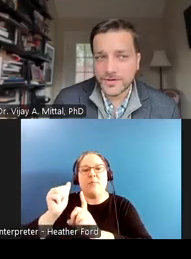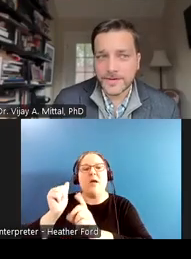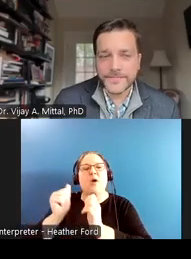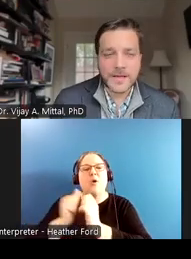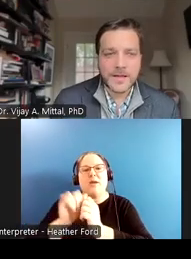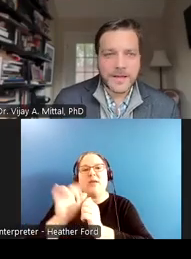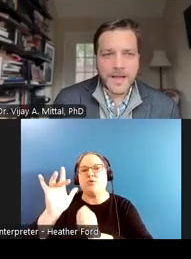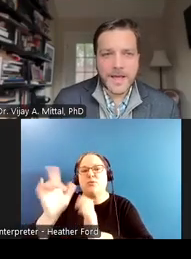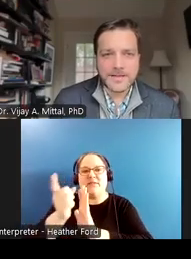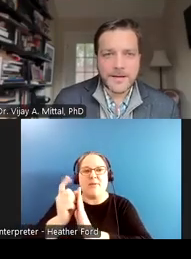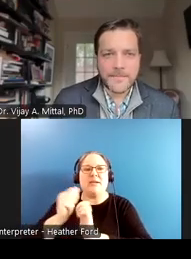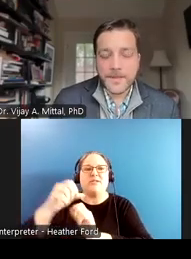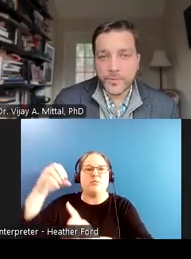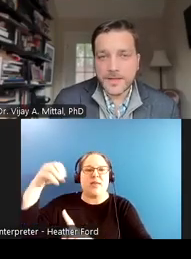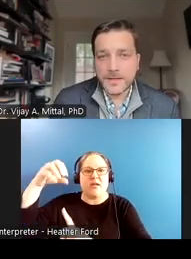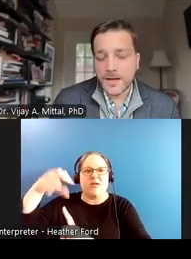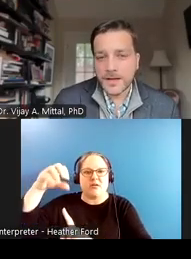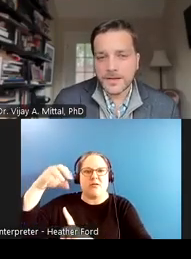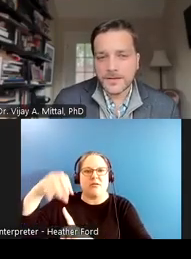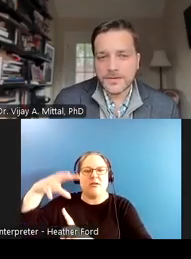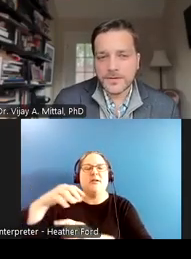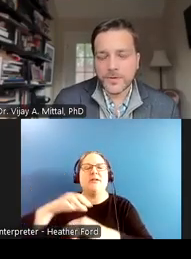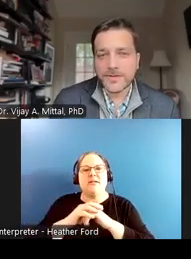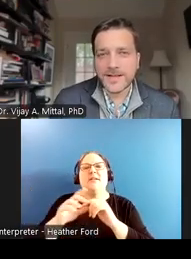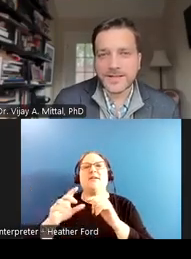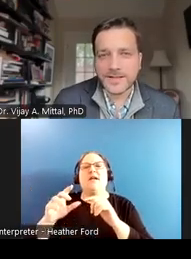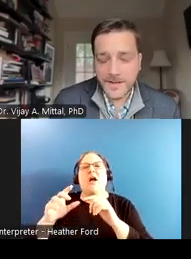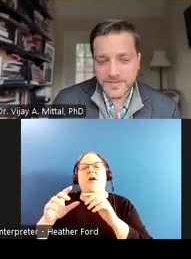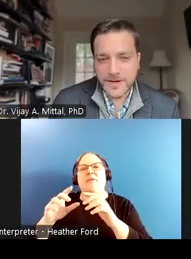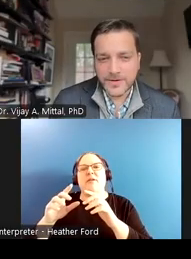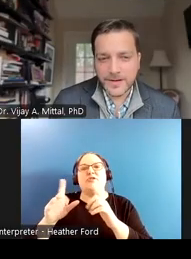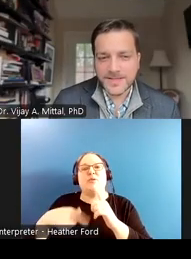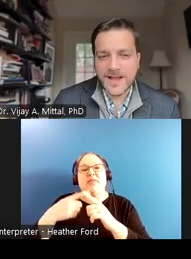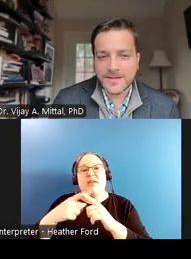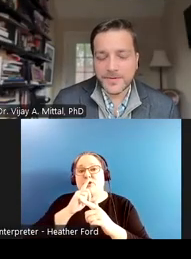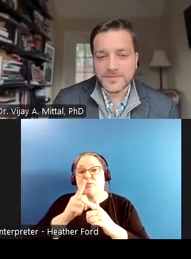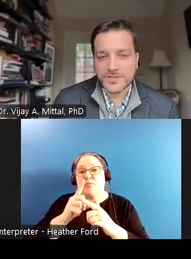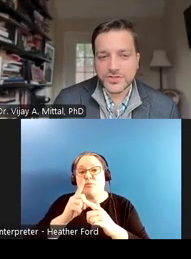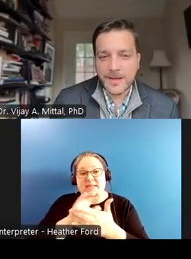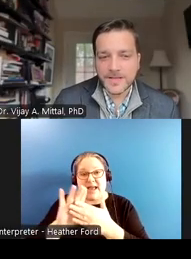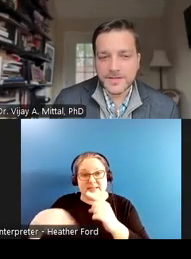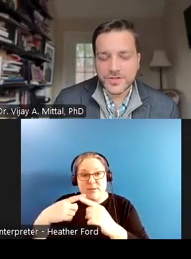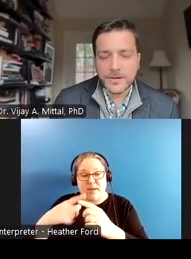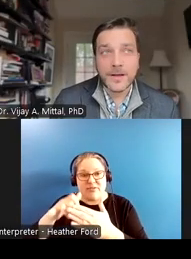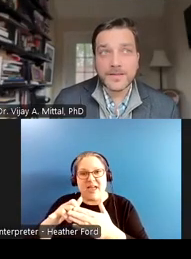current. And um we uh one of the nice things about this paradigm is it has a built-in sham condition.